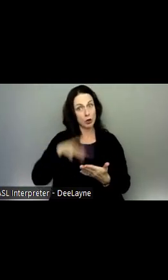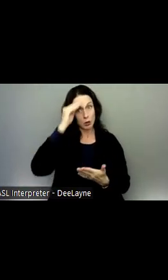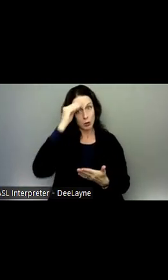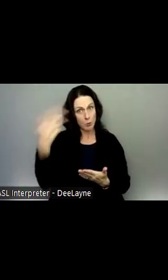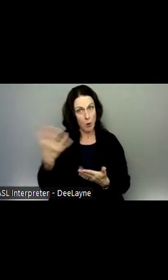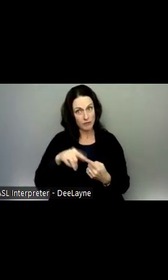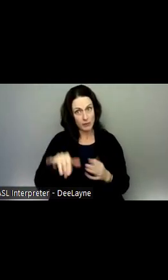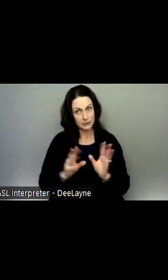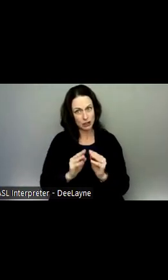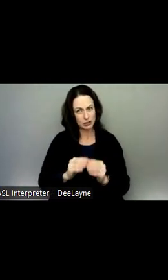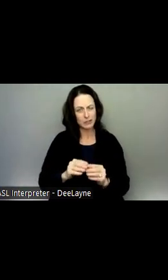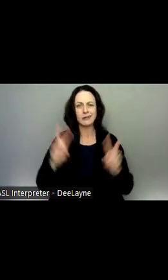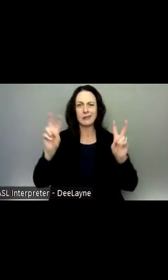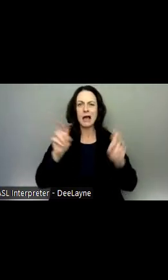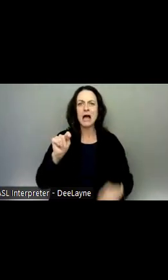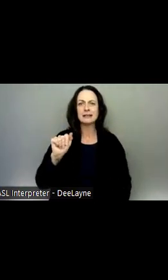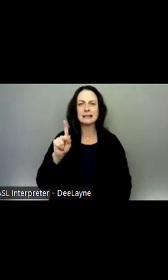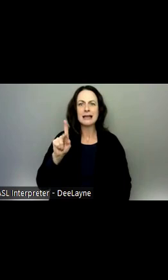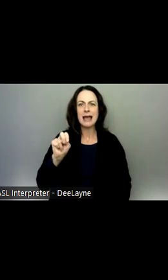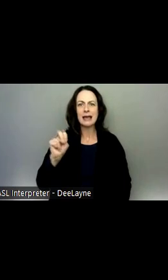So the takeaways are really what you're hoping